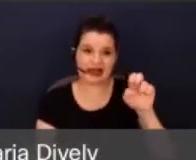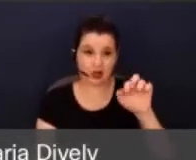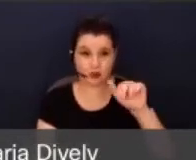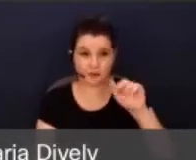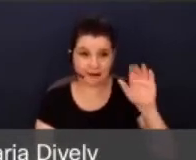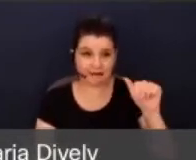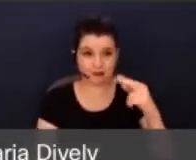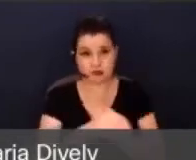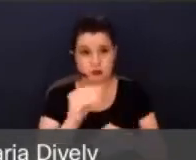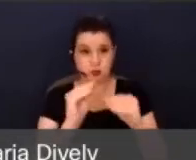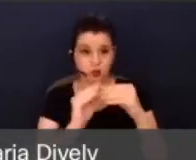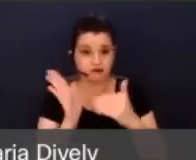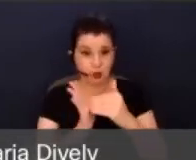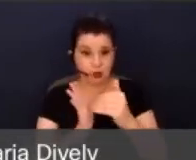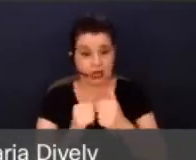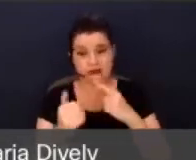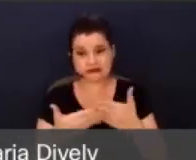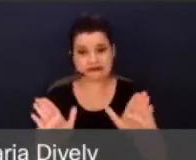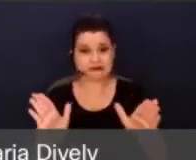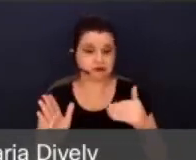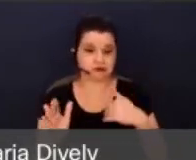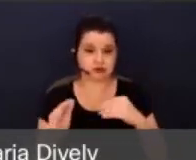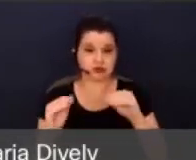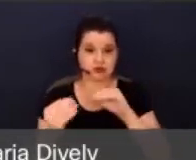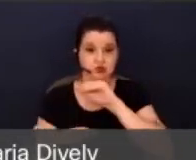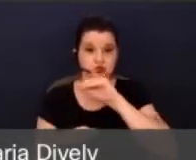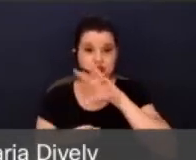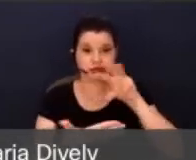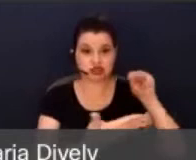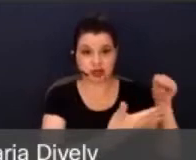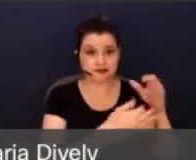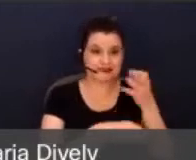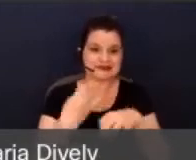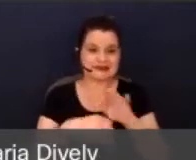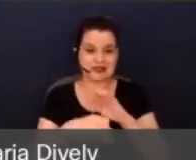use it more frequently than I do, I generally take screenshots rather than grouping content.